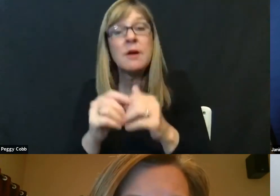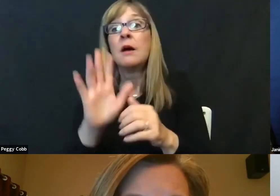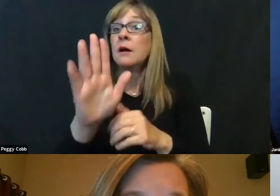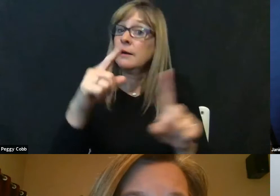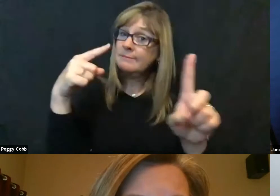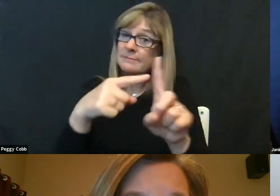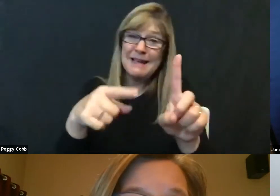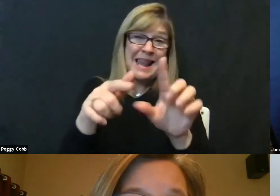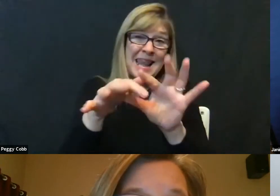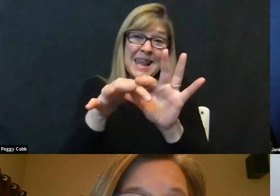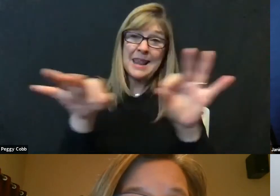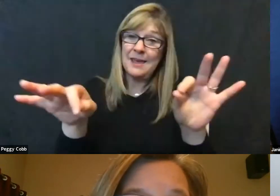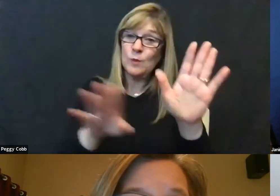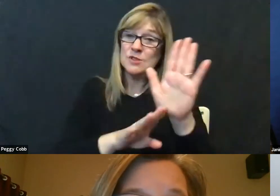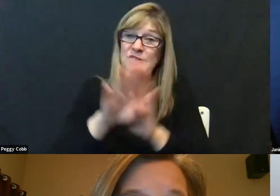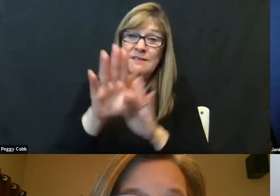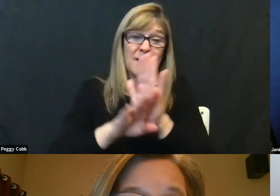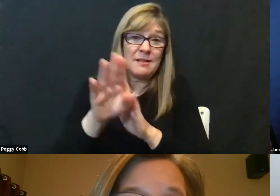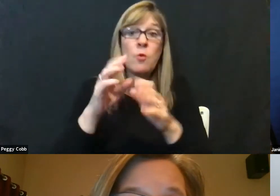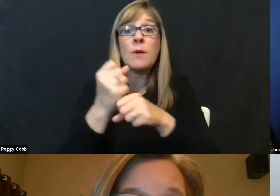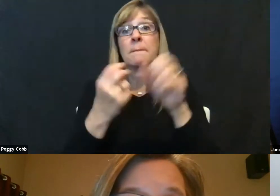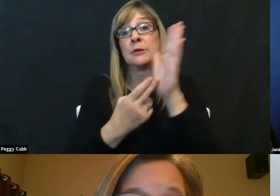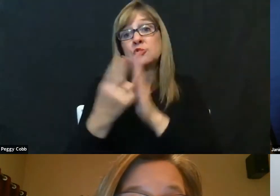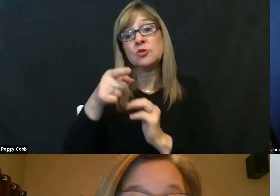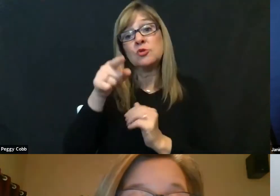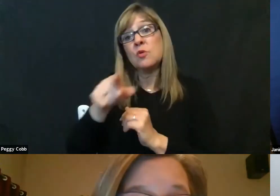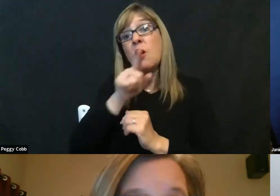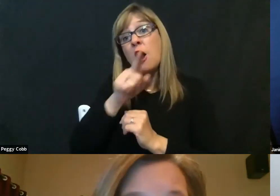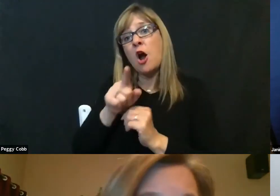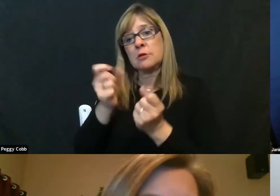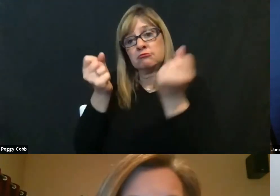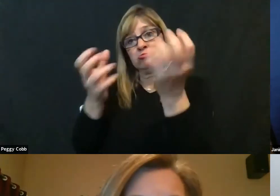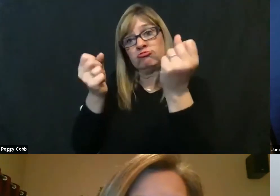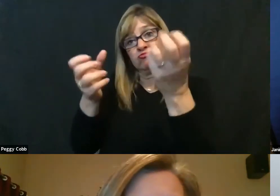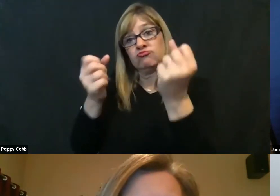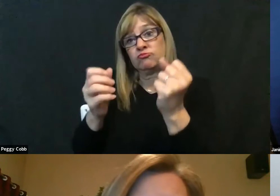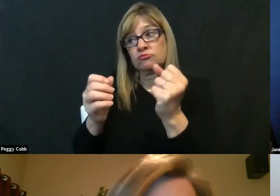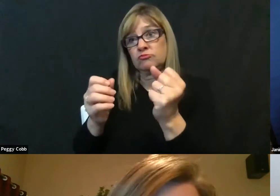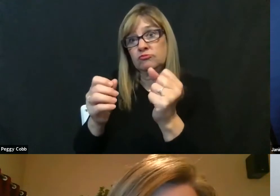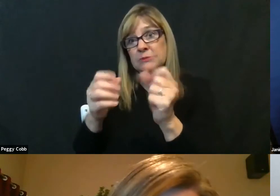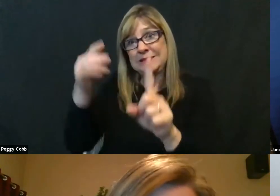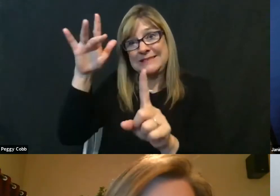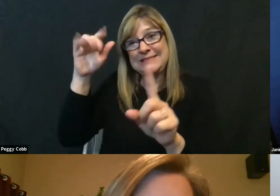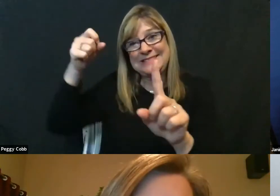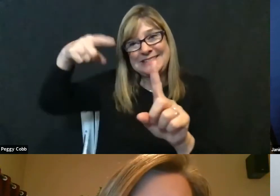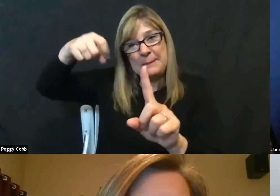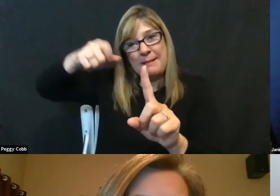You wanna make sure that you are stimulating his language and with everything you can around you